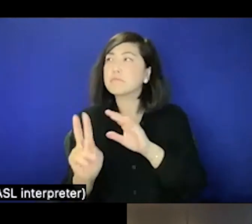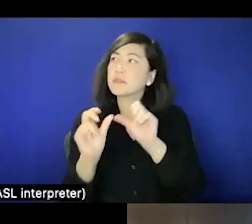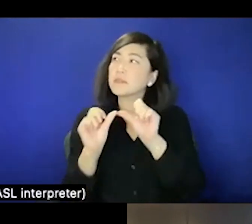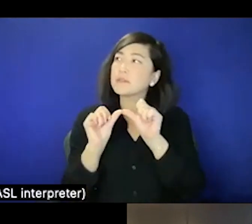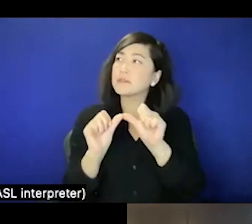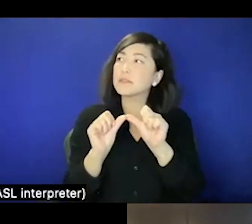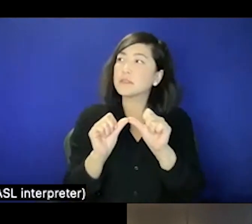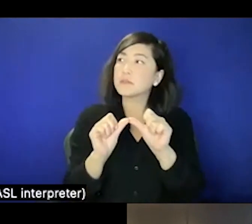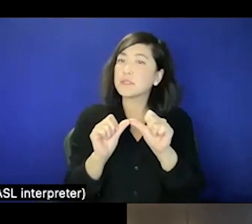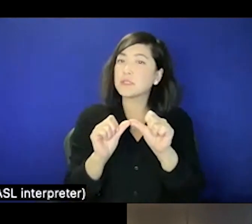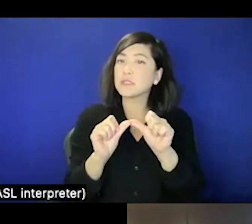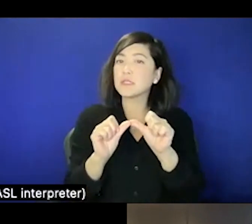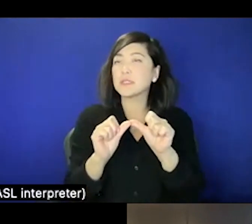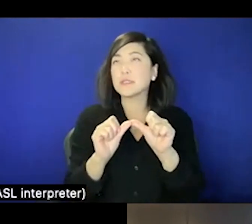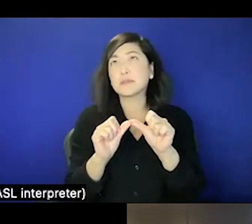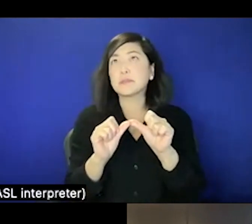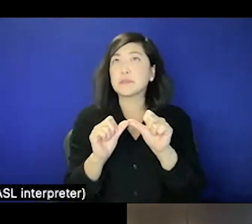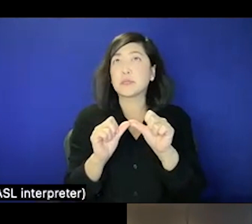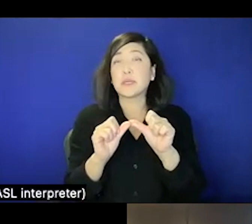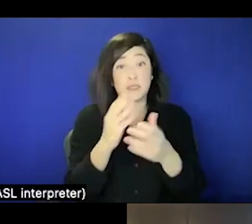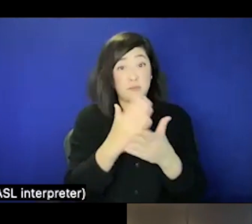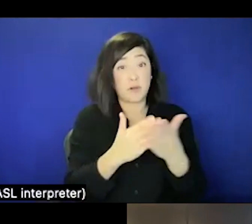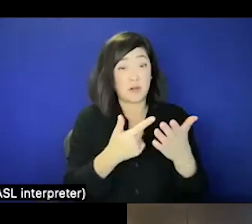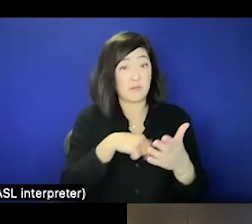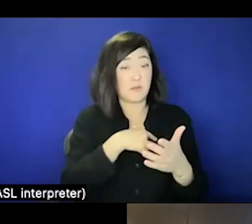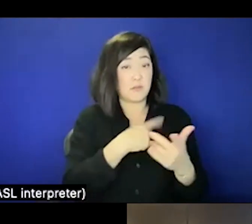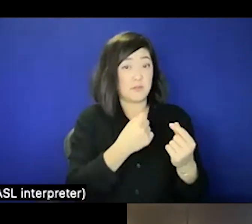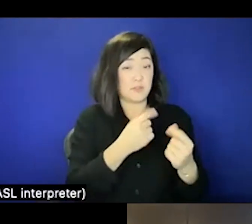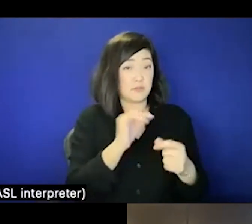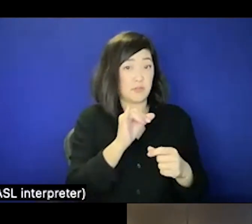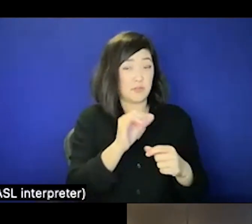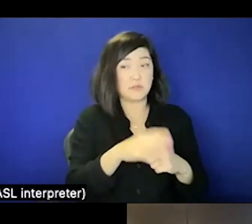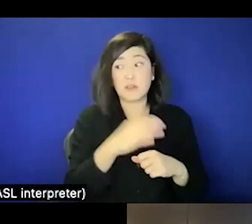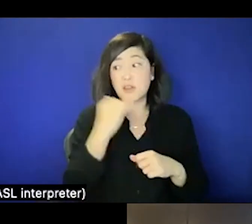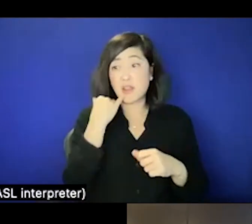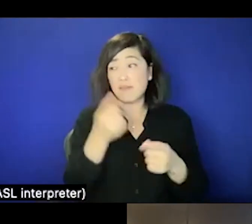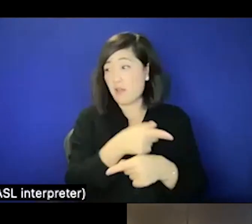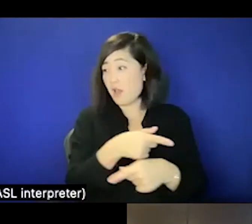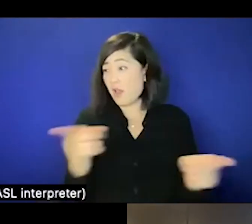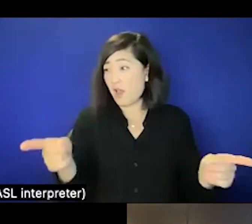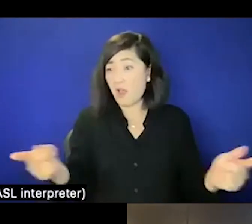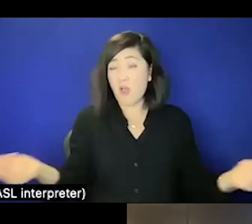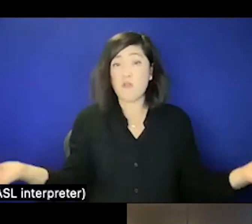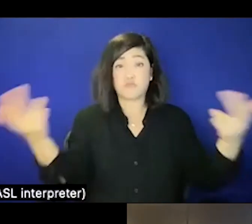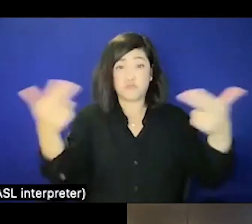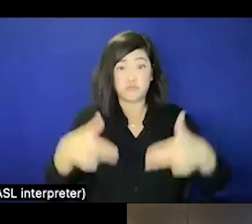component of what we do. If the entire industry jumped on the bandwagon today, it would help,